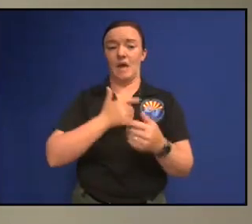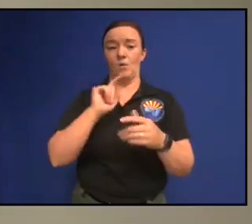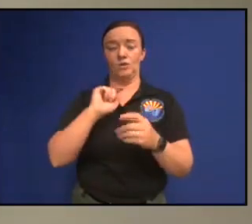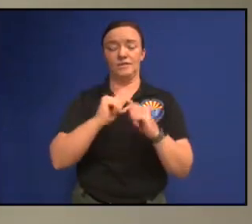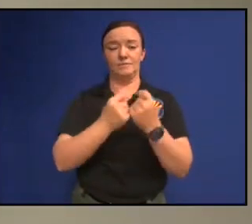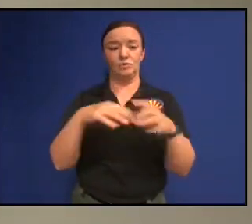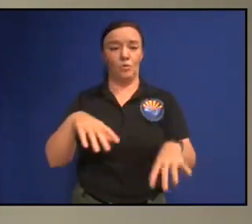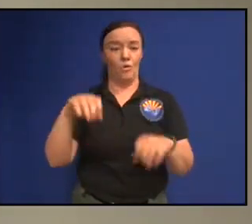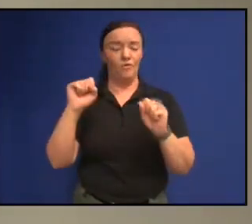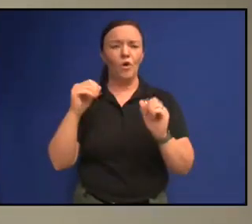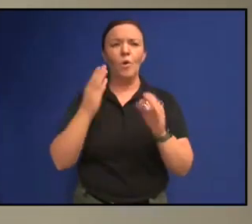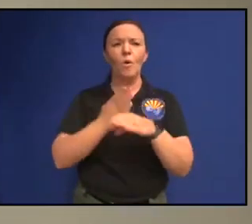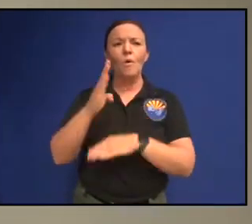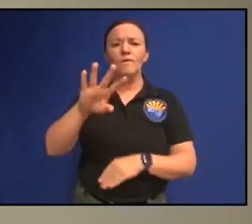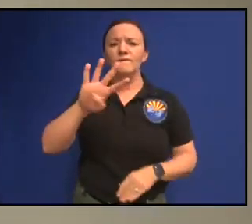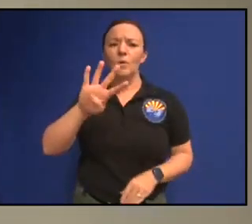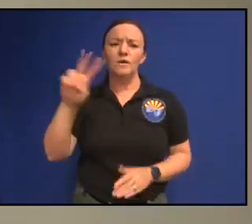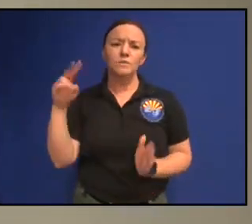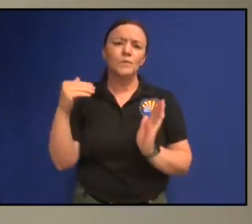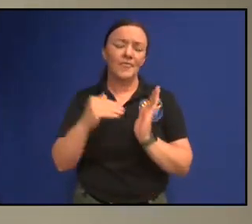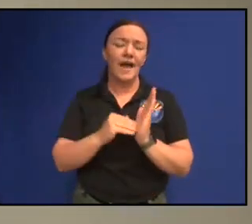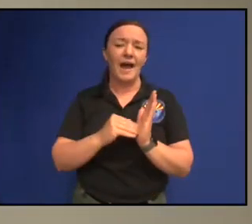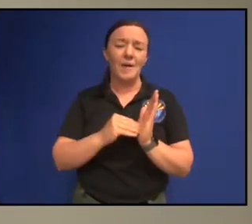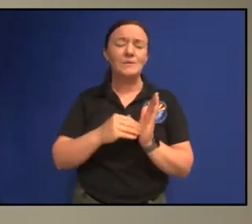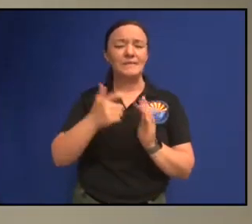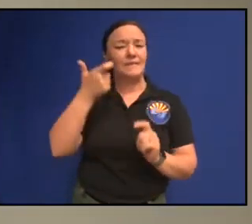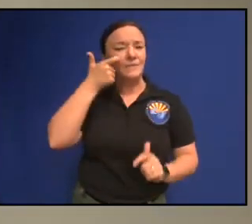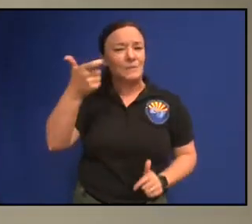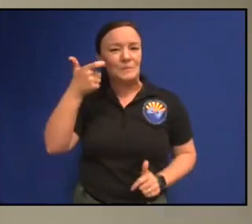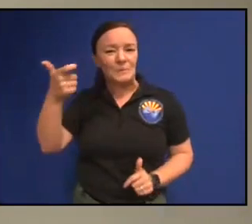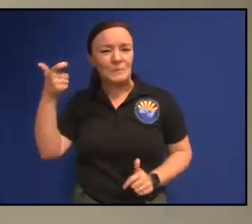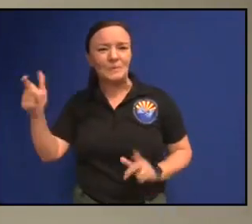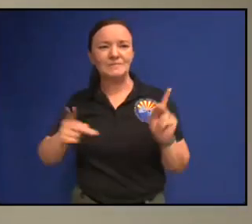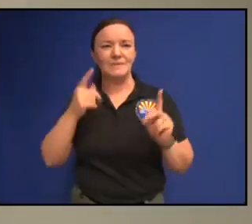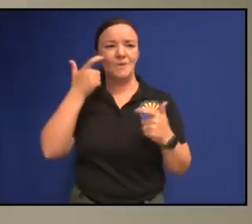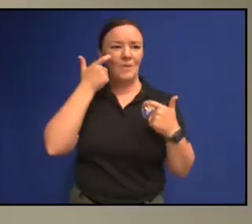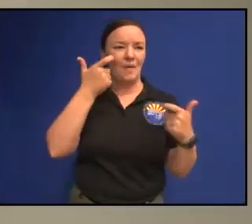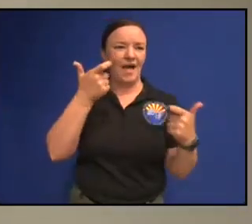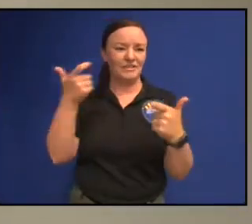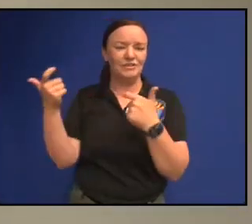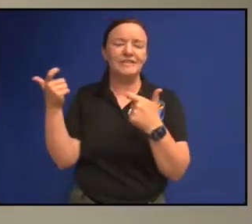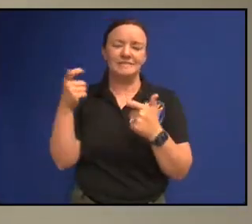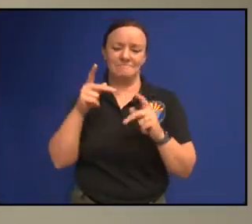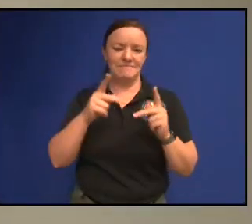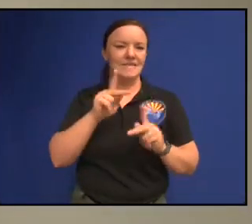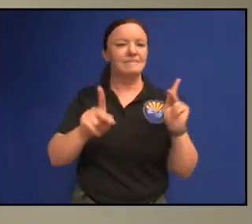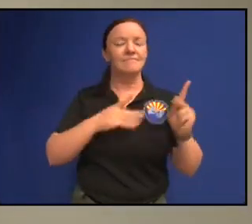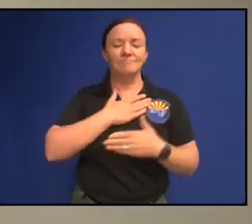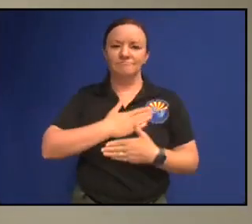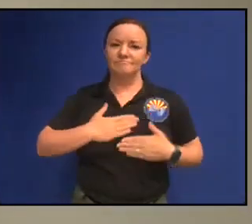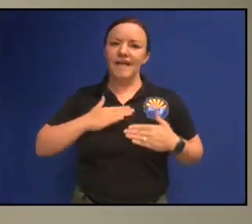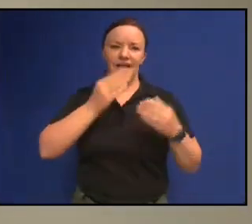42,000 VIEWS OF WATCHING THAT. PEOPLE REALLY APPRECIATE THE INFORMATION YOU HAVE BEEN GIVING US HERE.